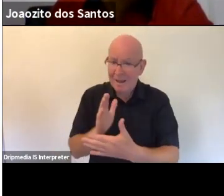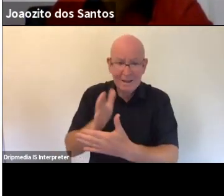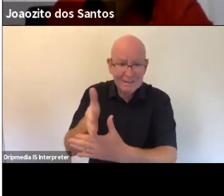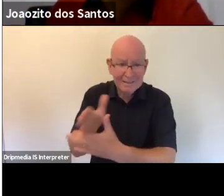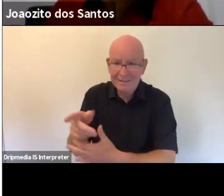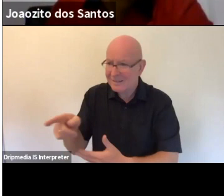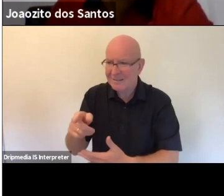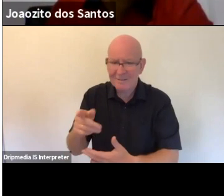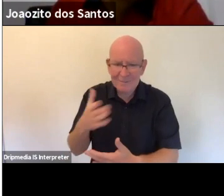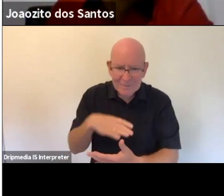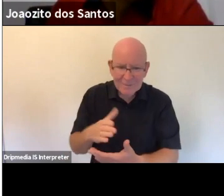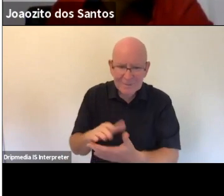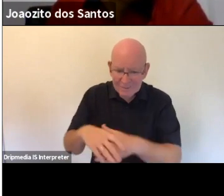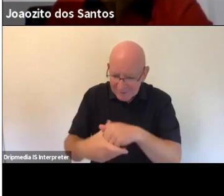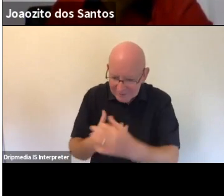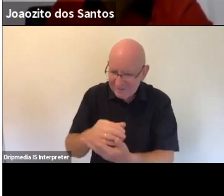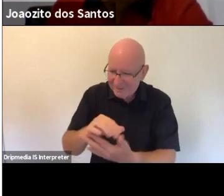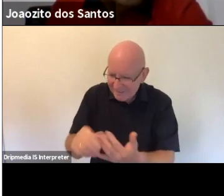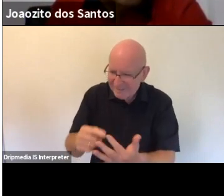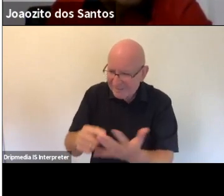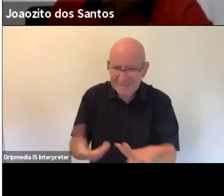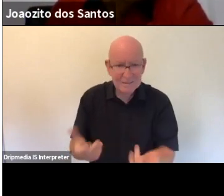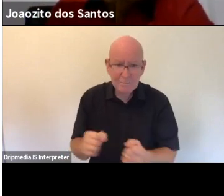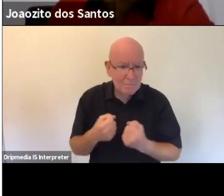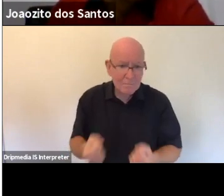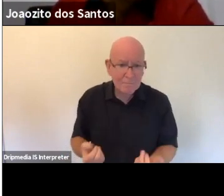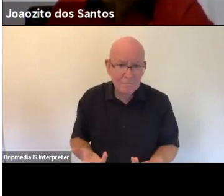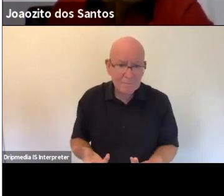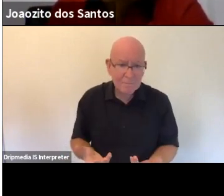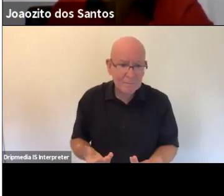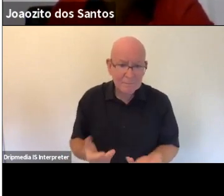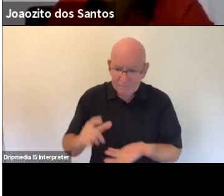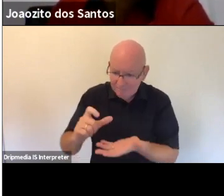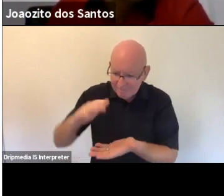for person who is blind and deaf.